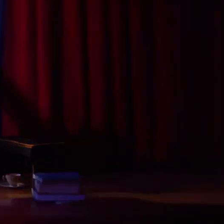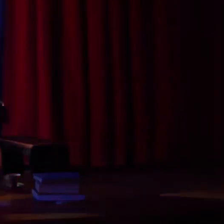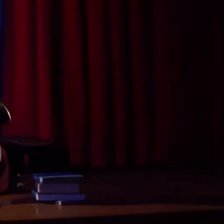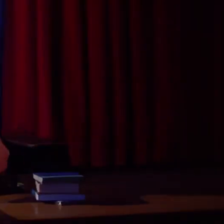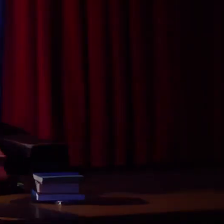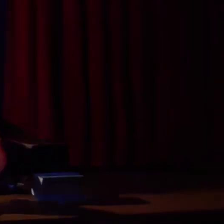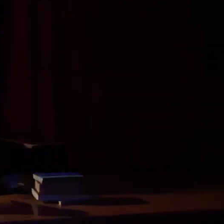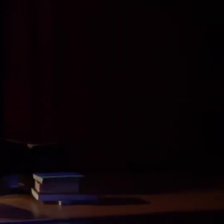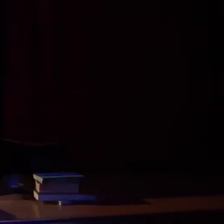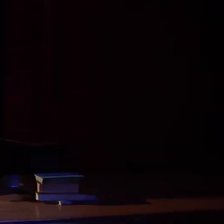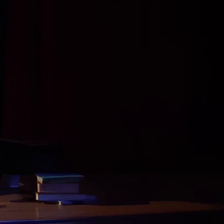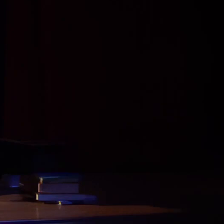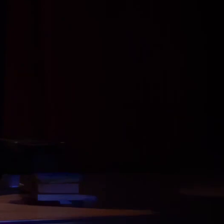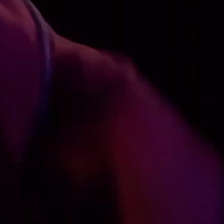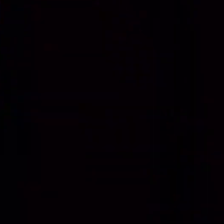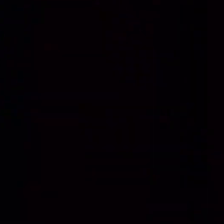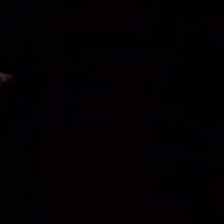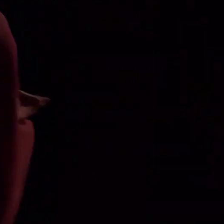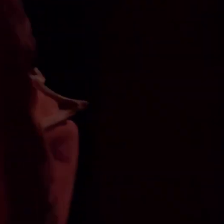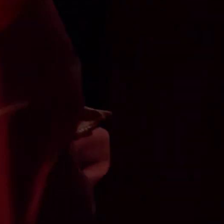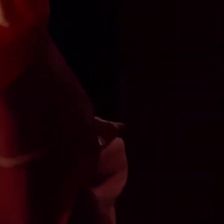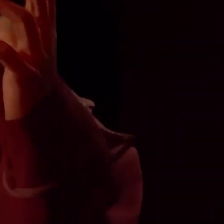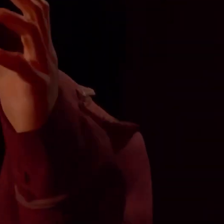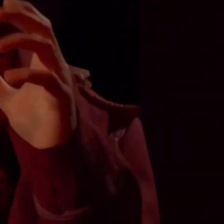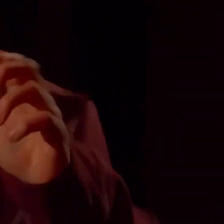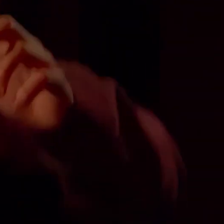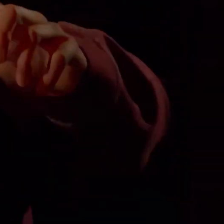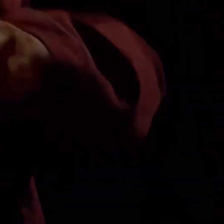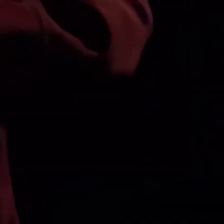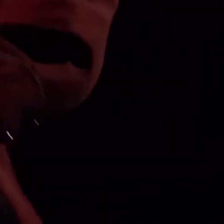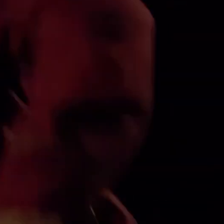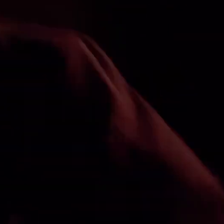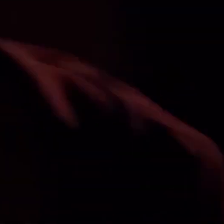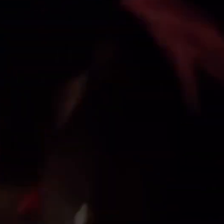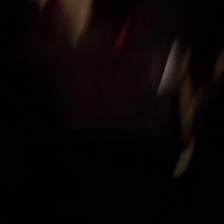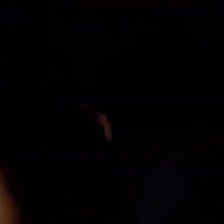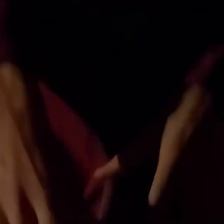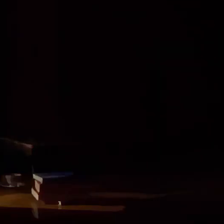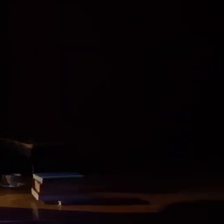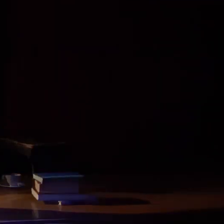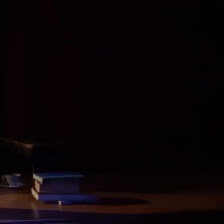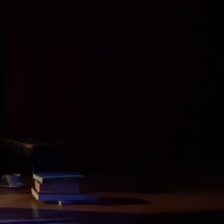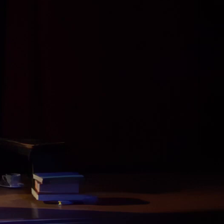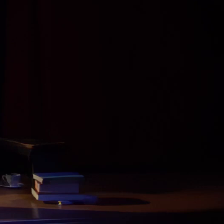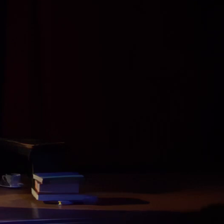(thuds) (whimpers) (heart beating)